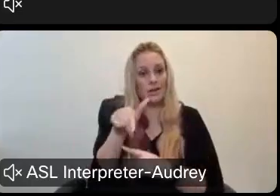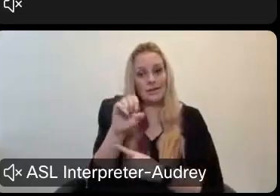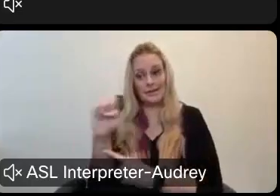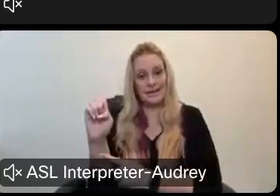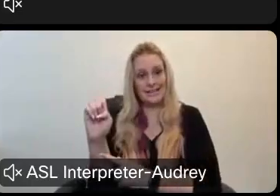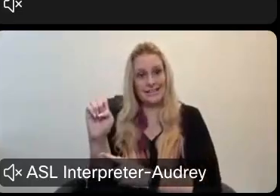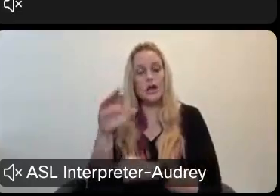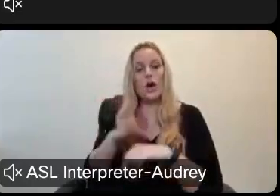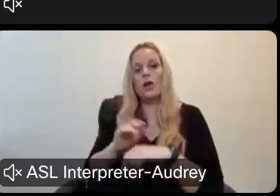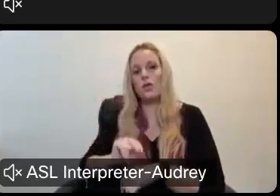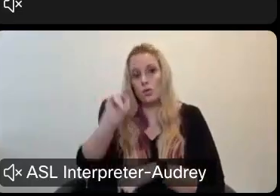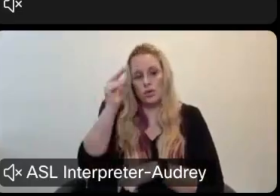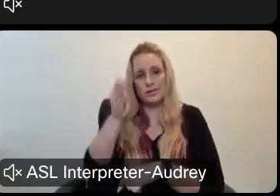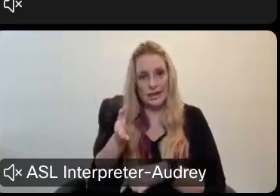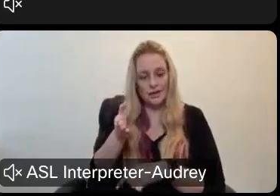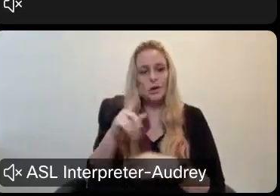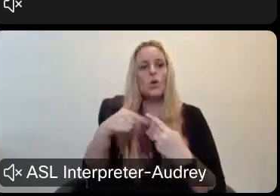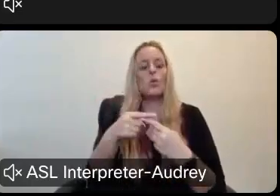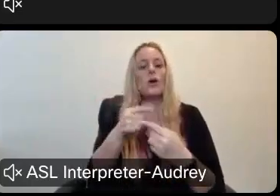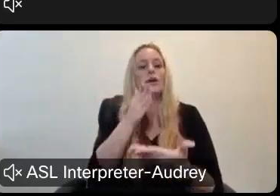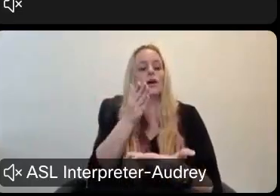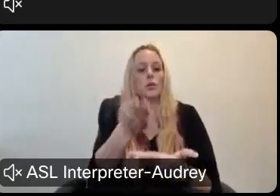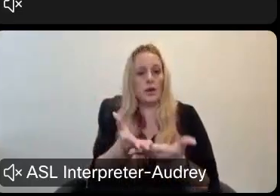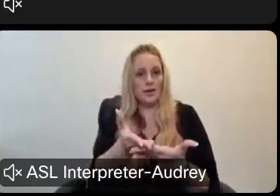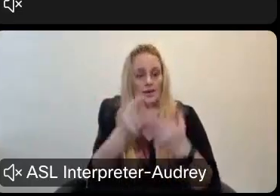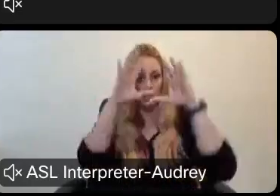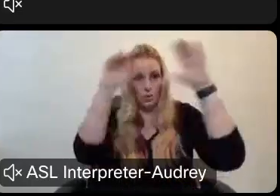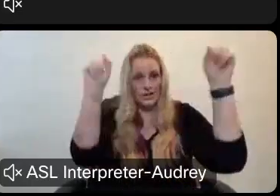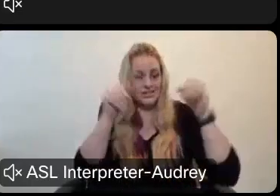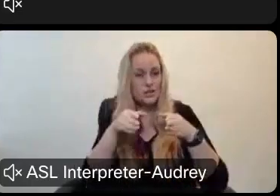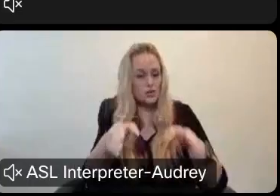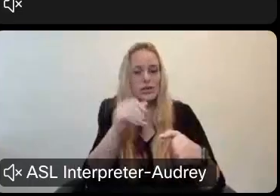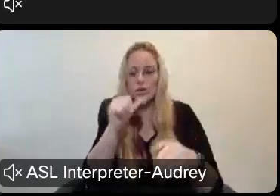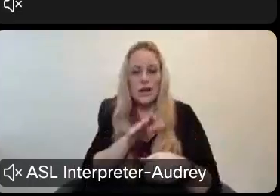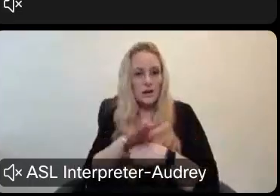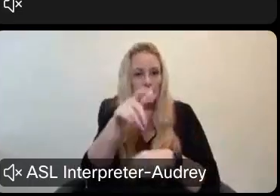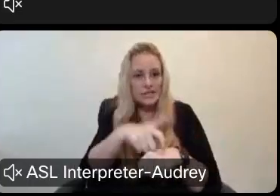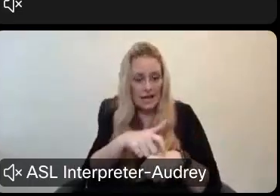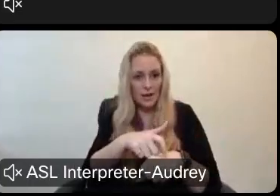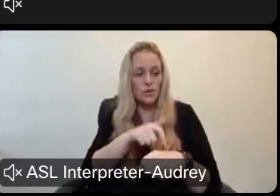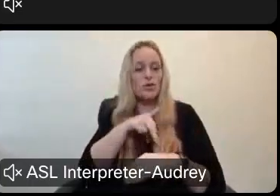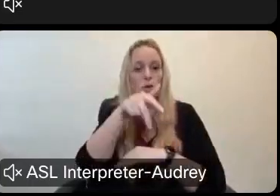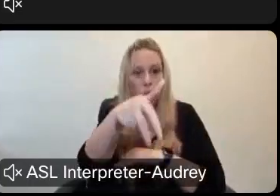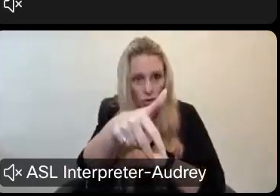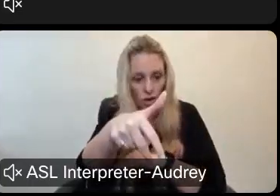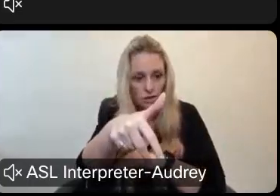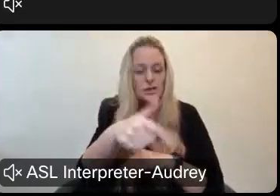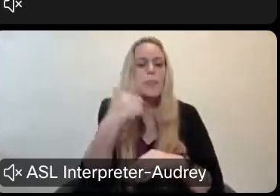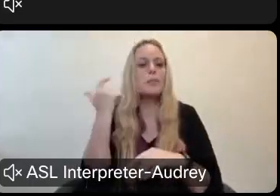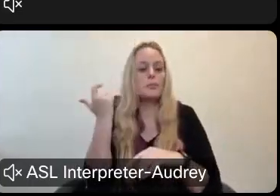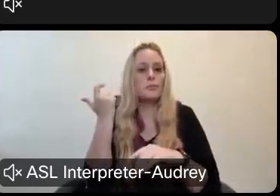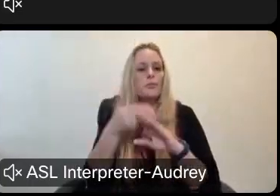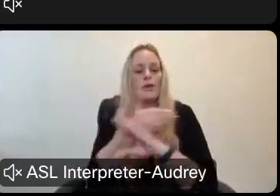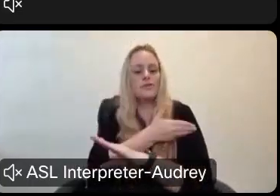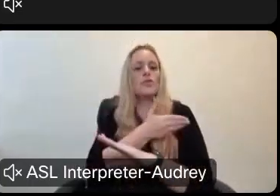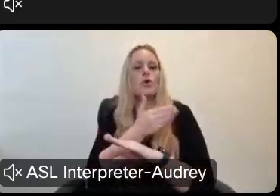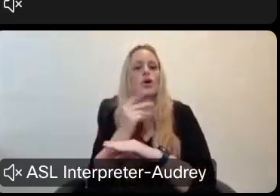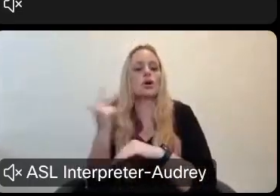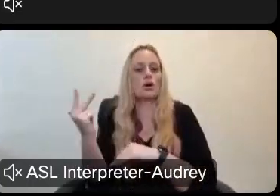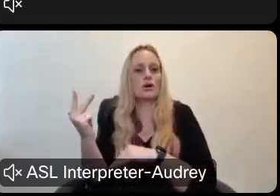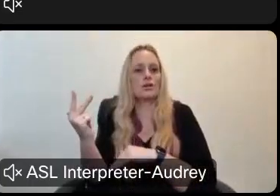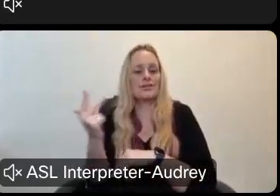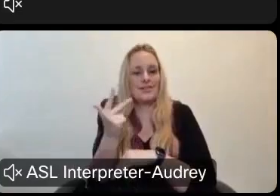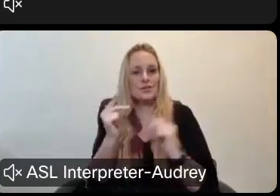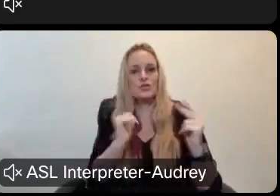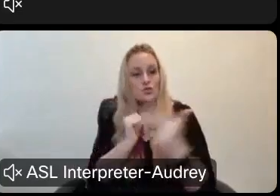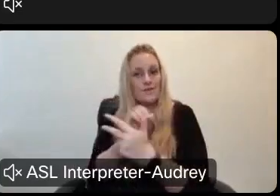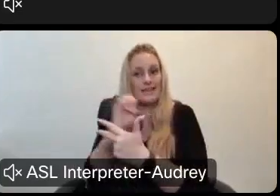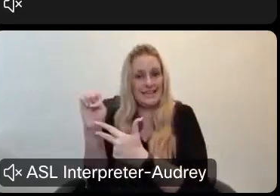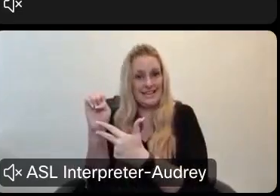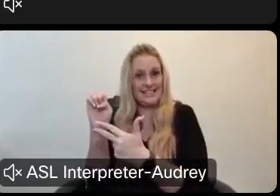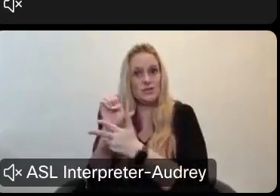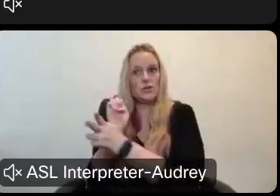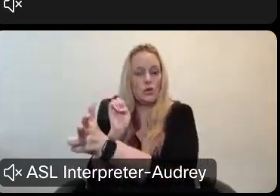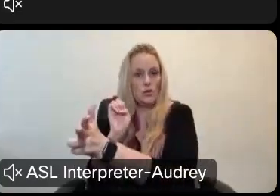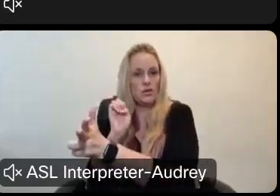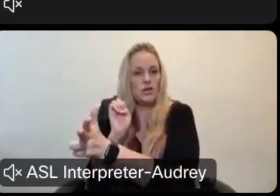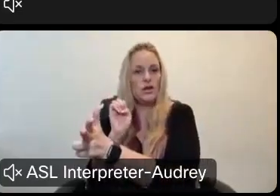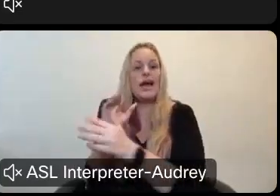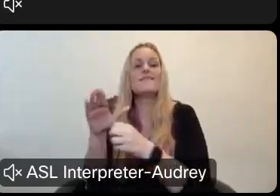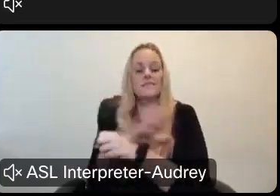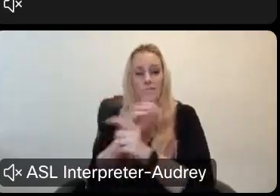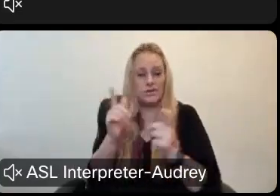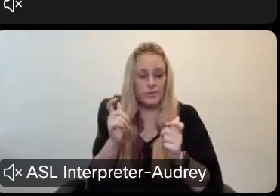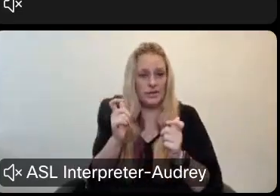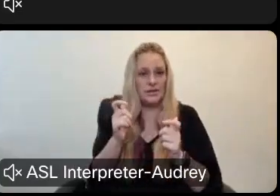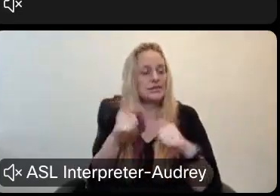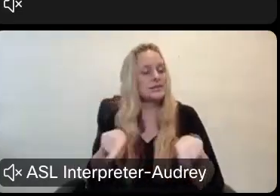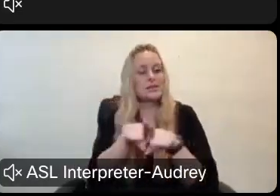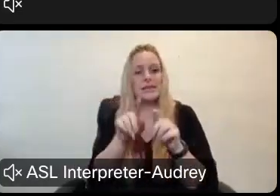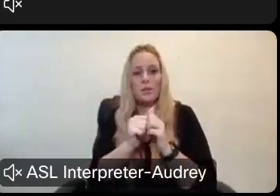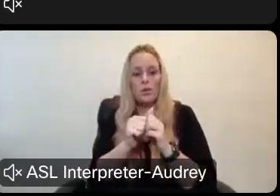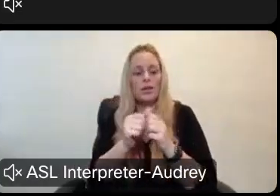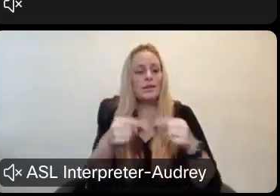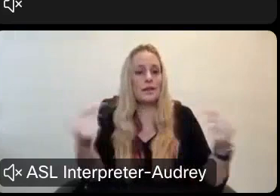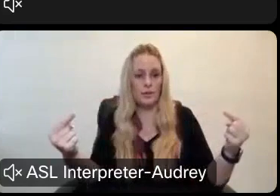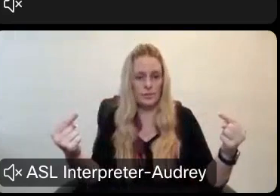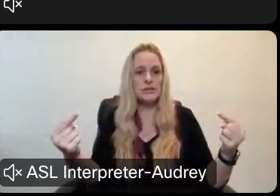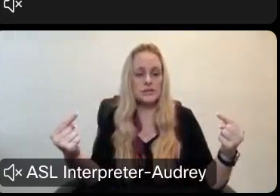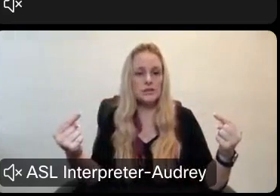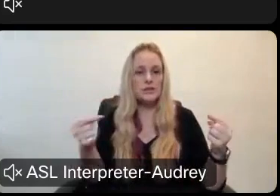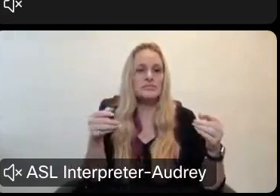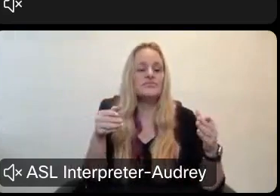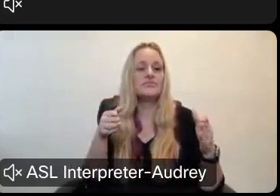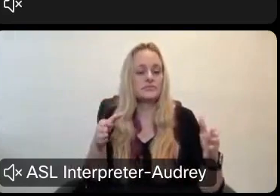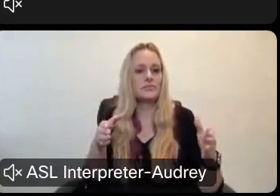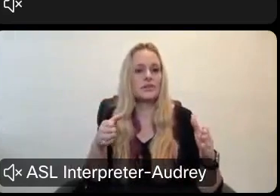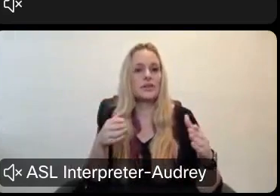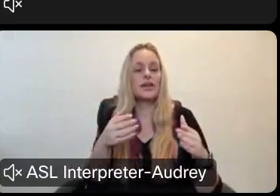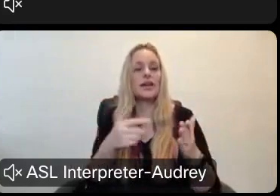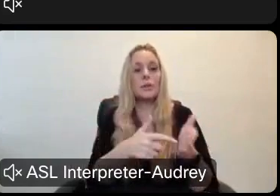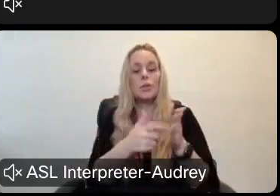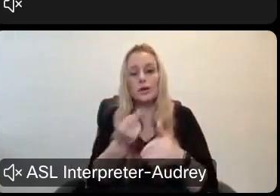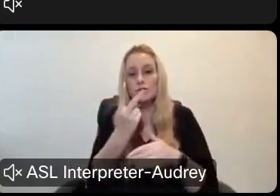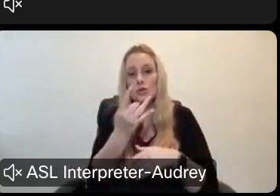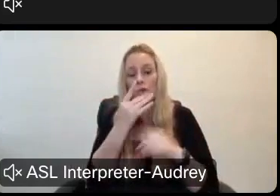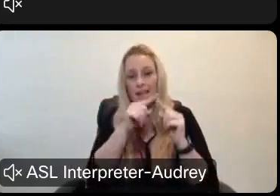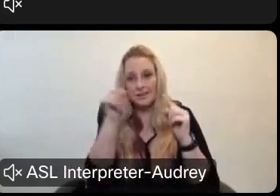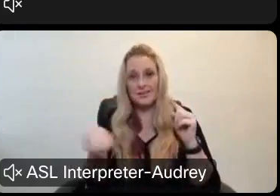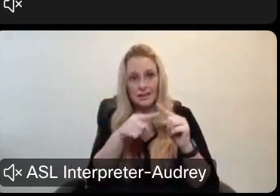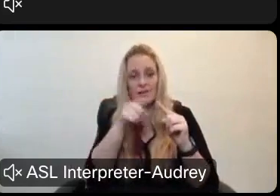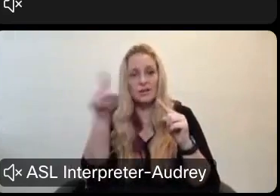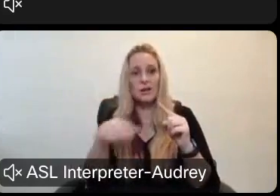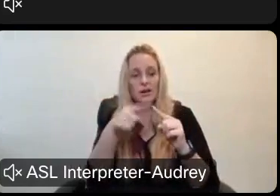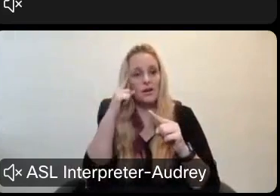Once I get to president's Street, there is not enough time to cross the street before for motorist tra motorist traveling east and turning to travel north begin to turn at full speed. The same with the opposite side of the street. It takes two life cycles for the pedestrian to safely cross pred.